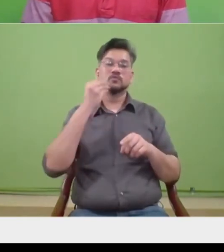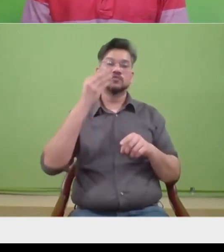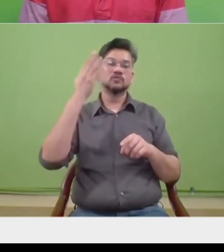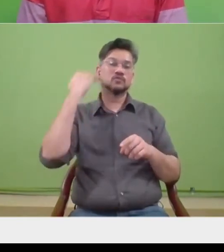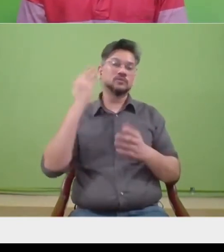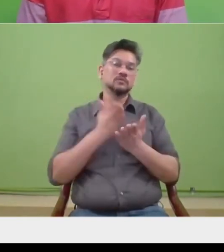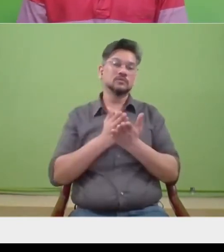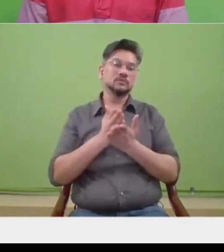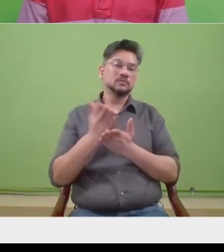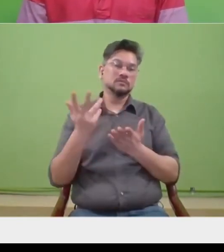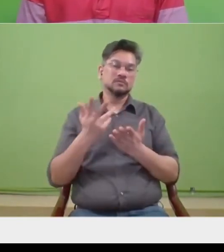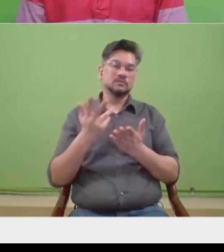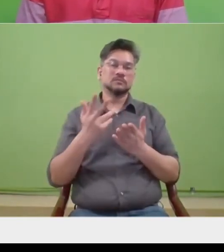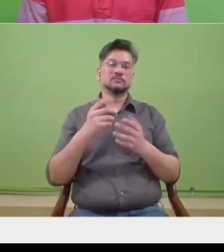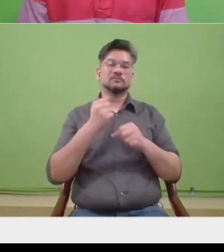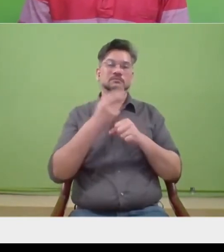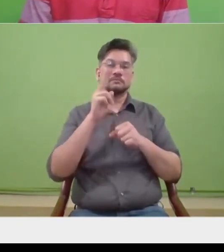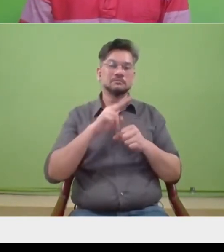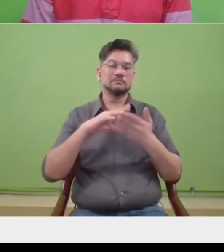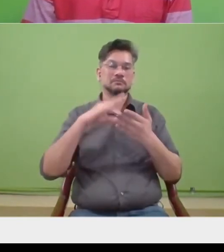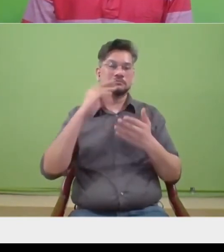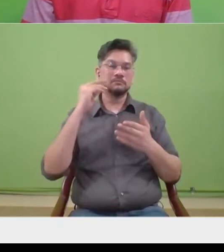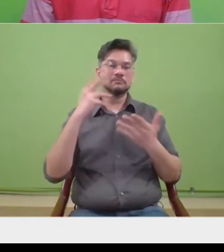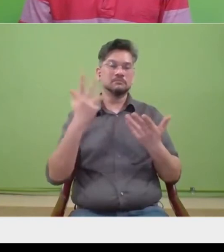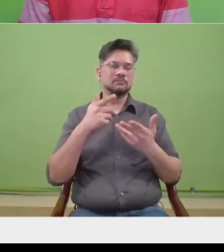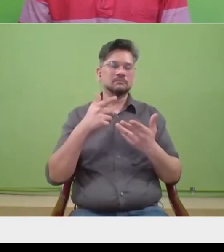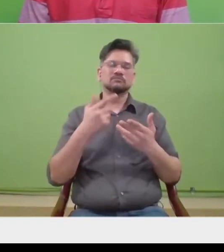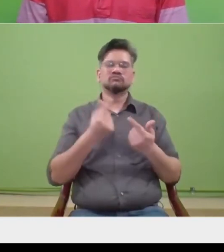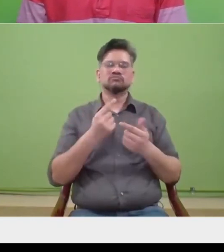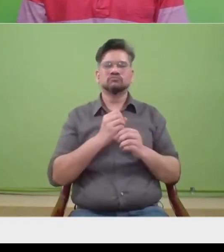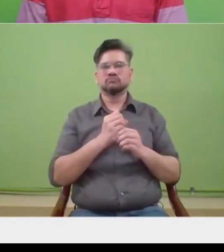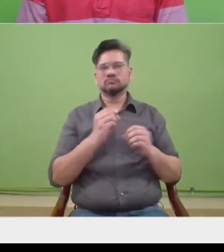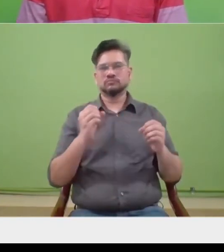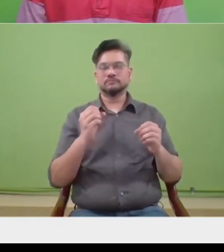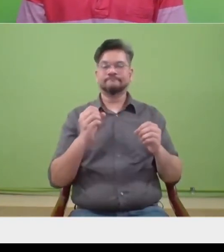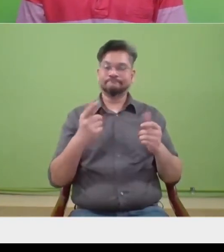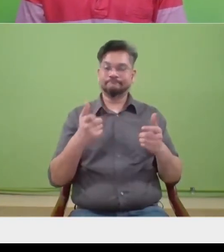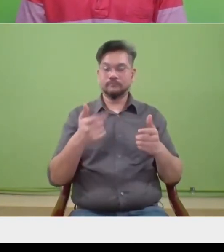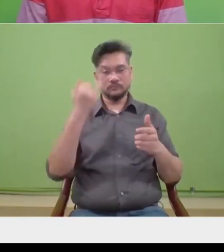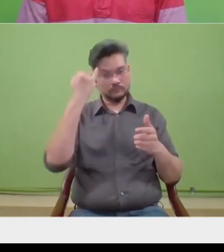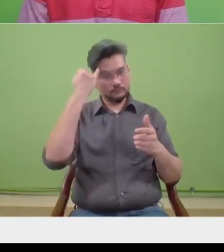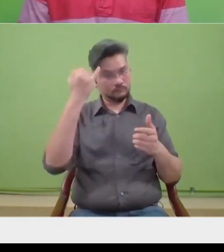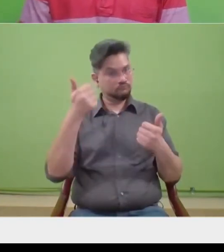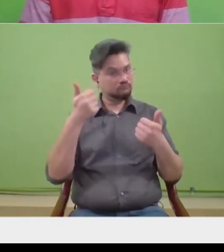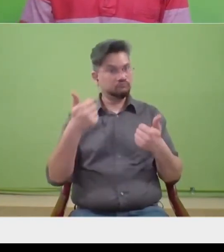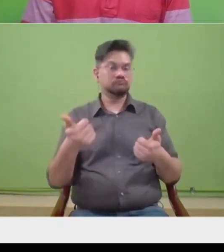It is not used at all so that would be a very good idea and one could introduce some very